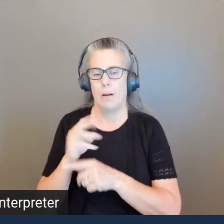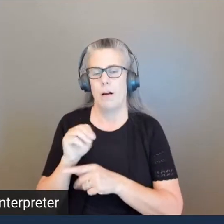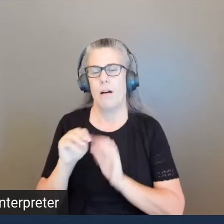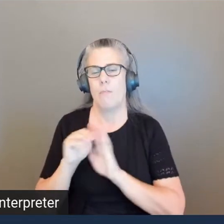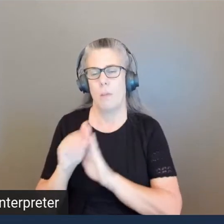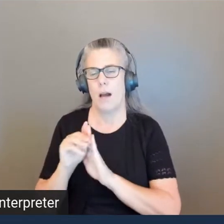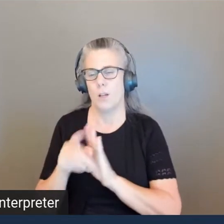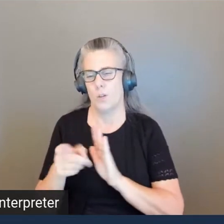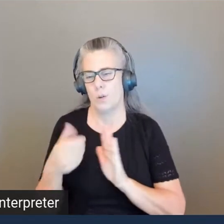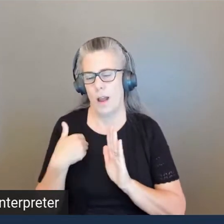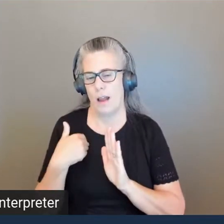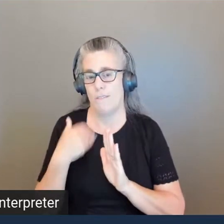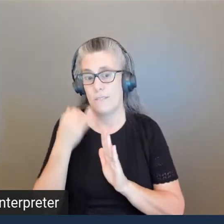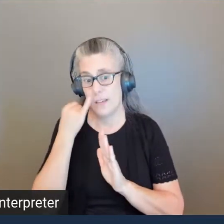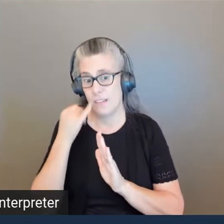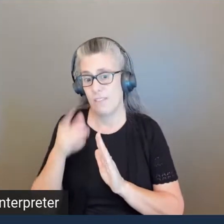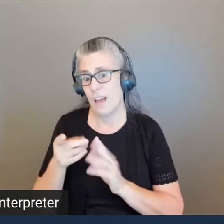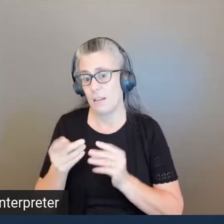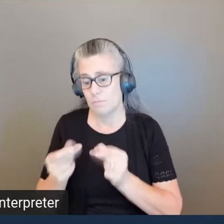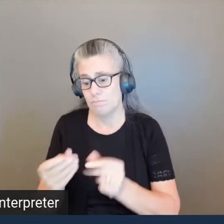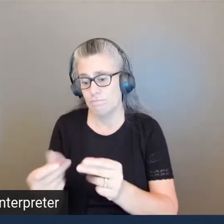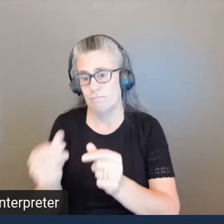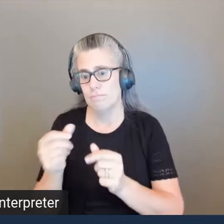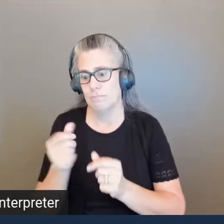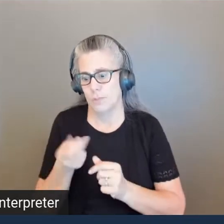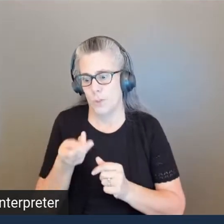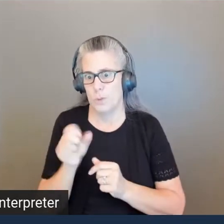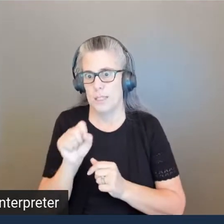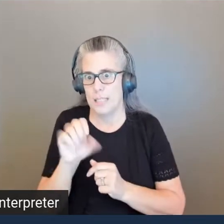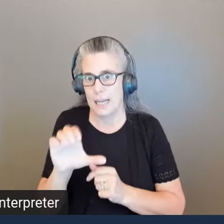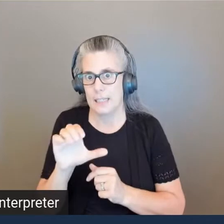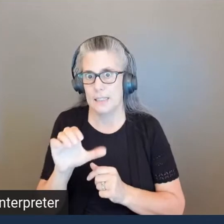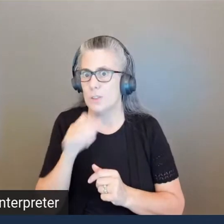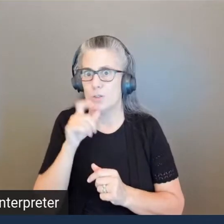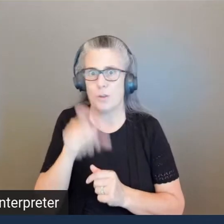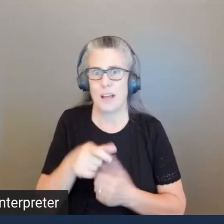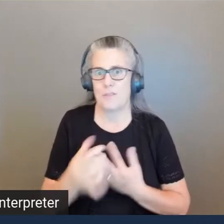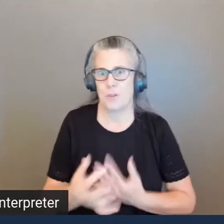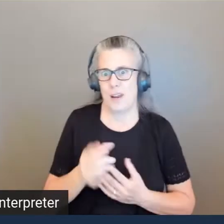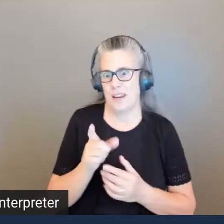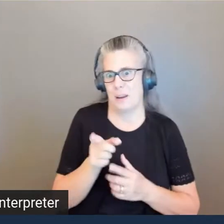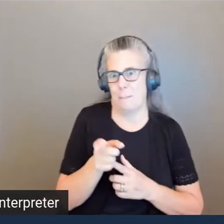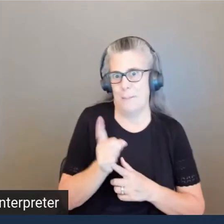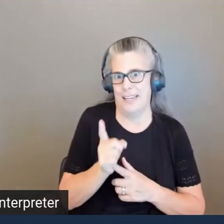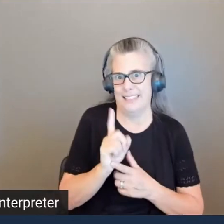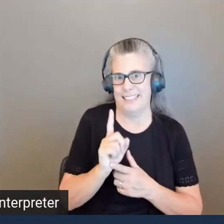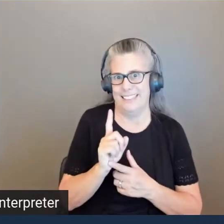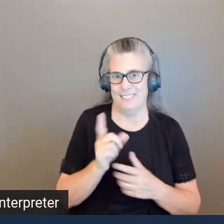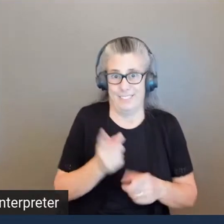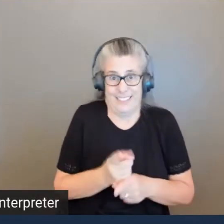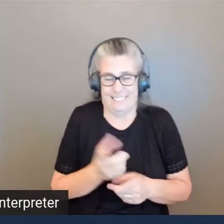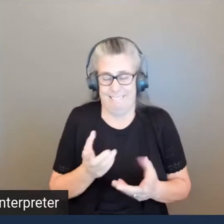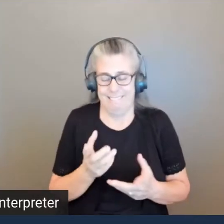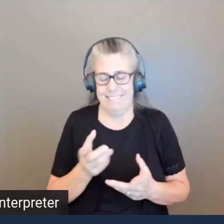fast in a matter of seconds then there's no reason to wait minutes. Fair point, fair point. Yeah, yeah that makes sense all right.